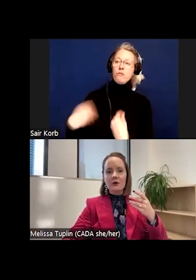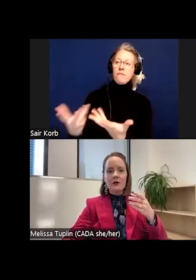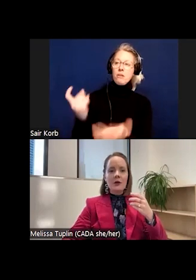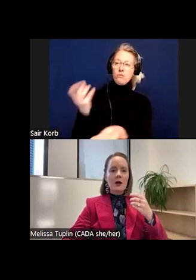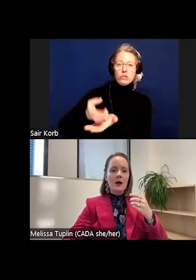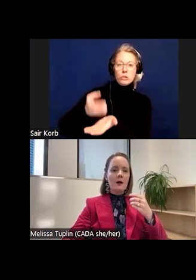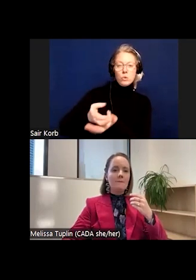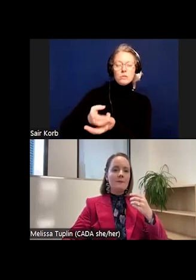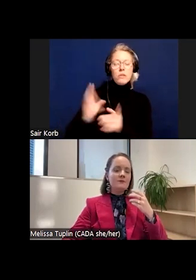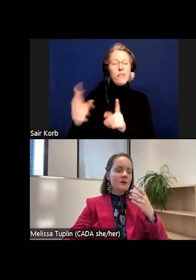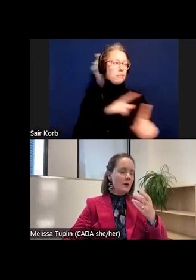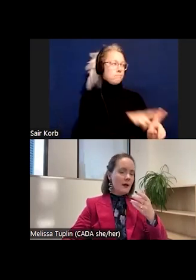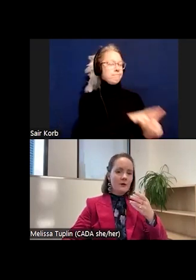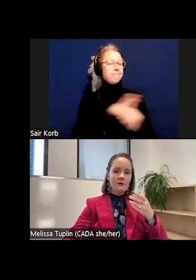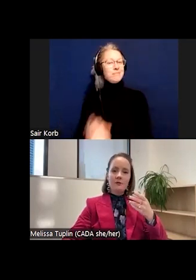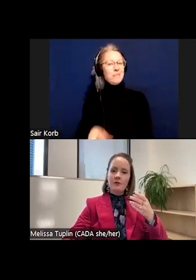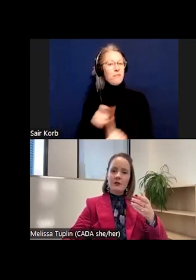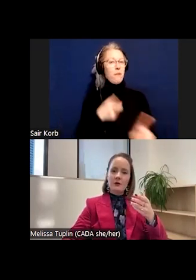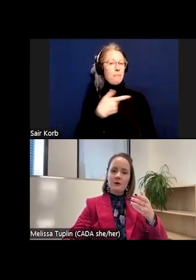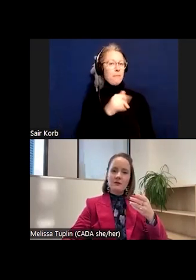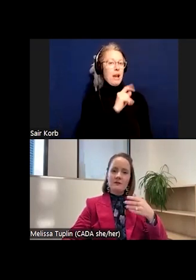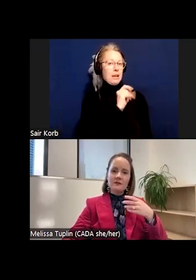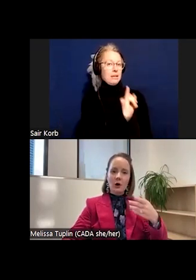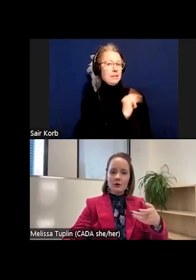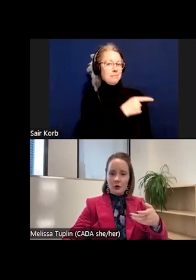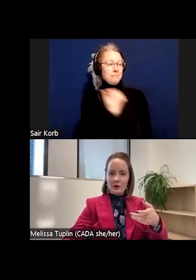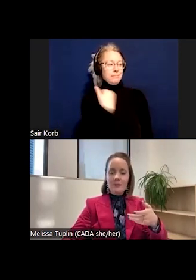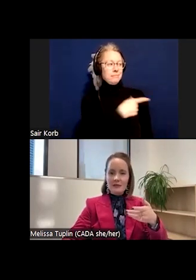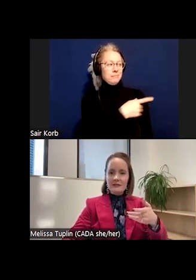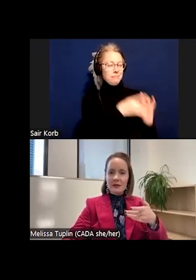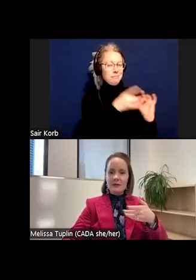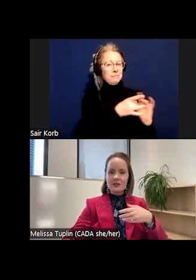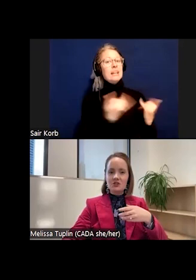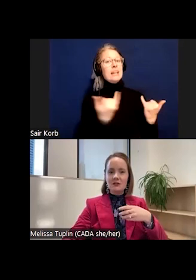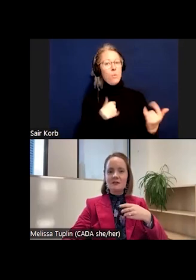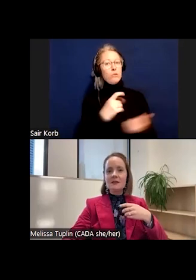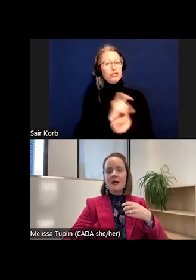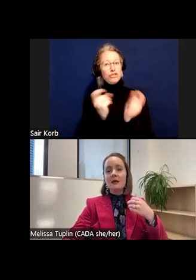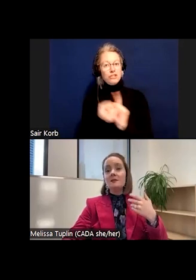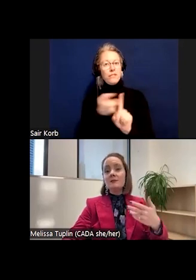Patti earlier, as we come out of three years of these ongoing pandemic conditions and deepen